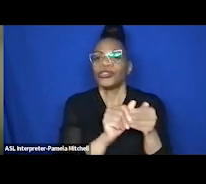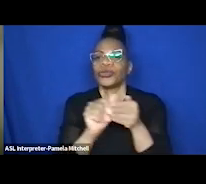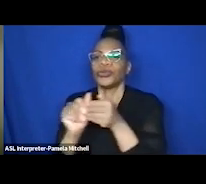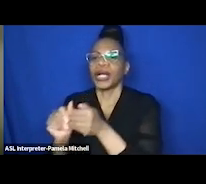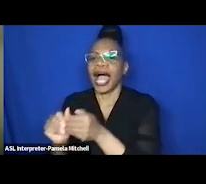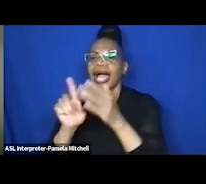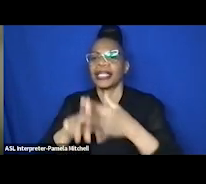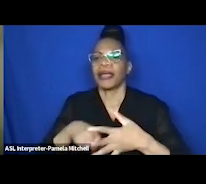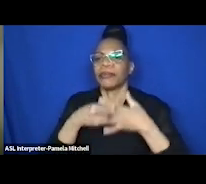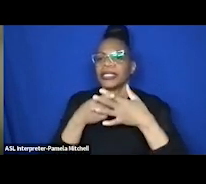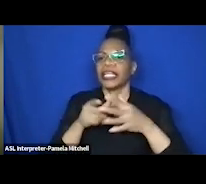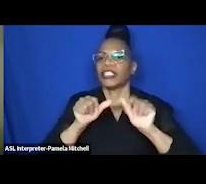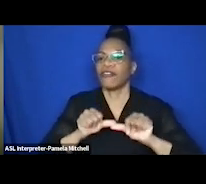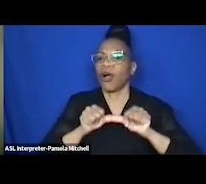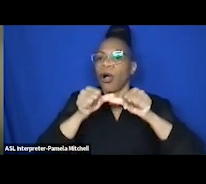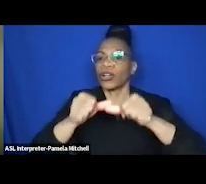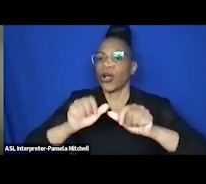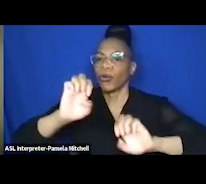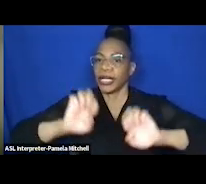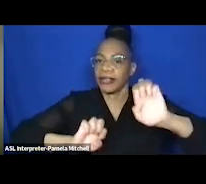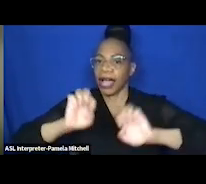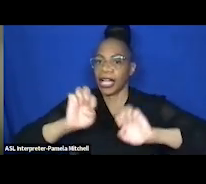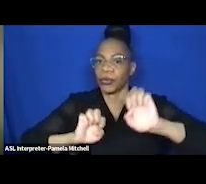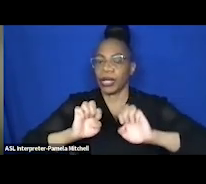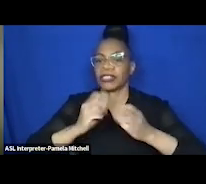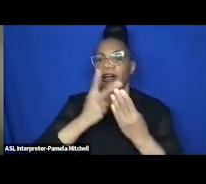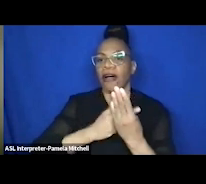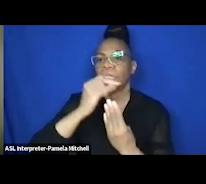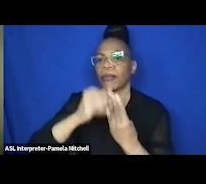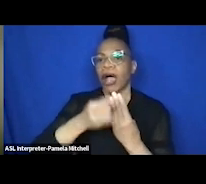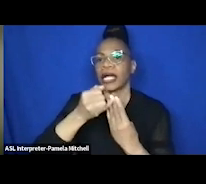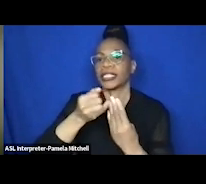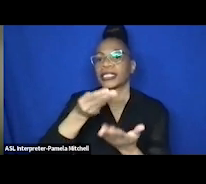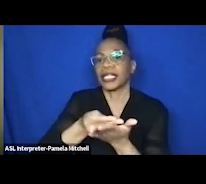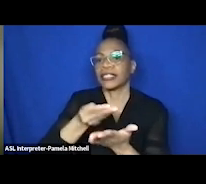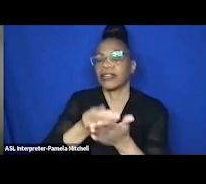and ongoing evaluation of projects funded under the special funding opportunity.